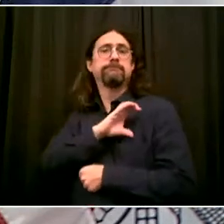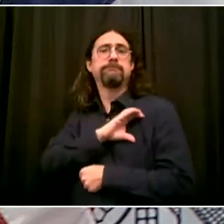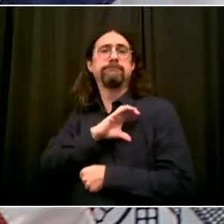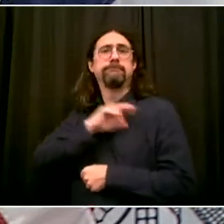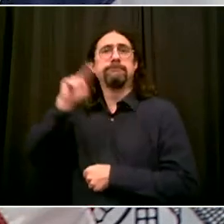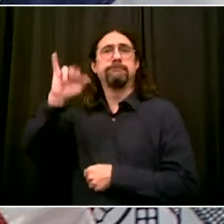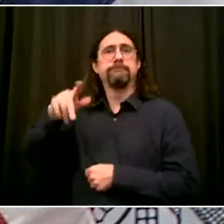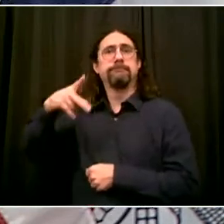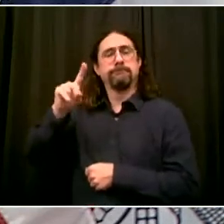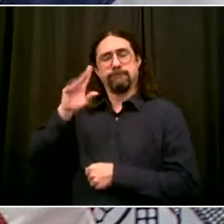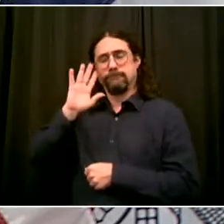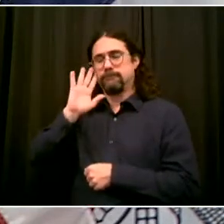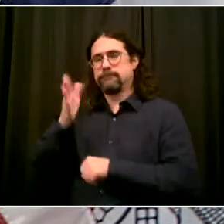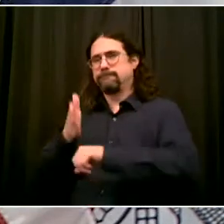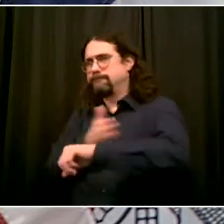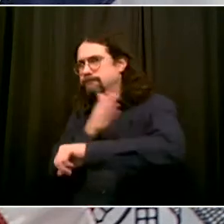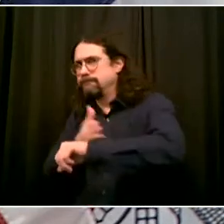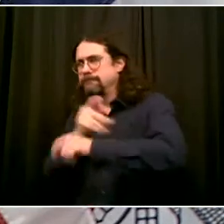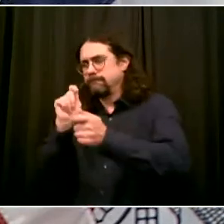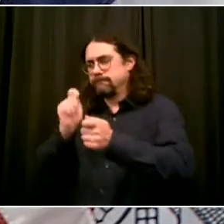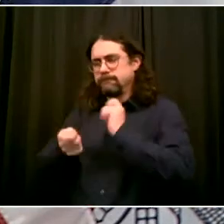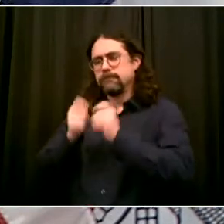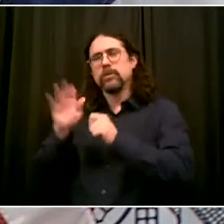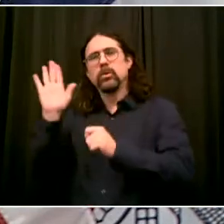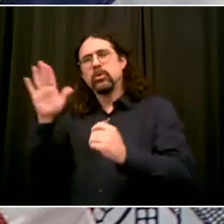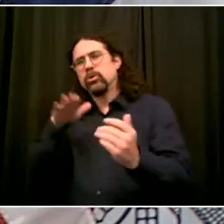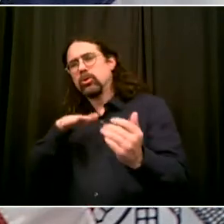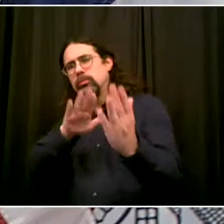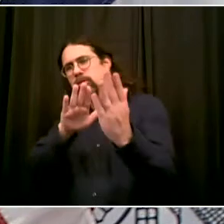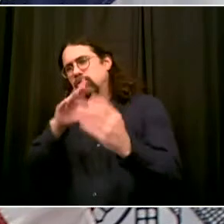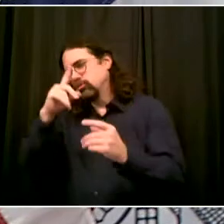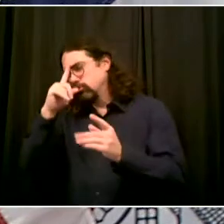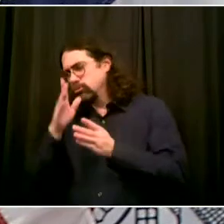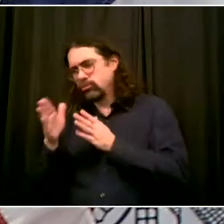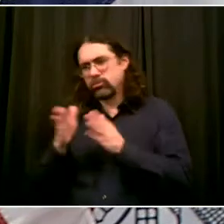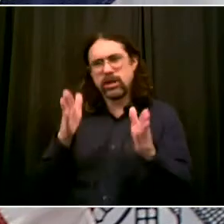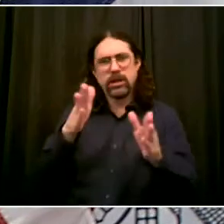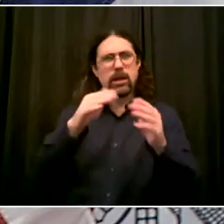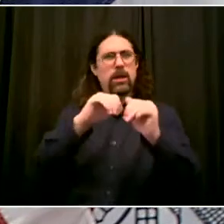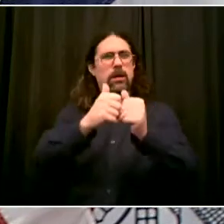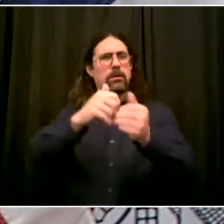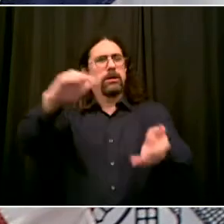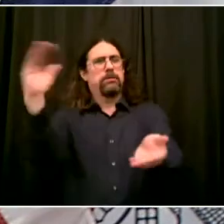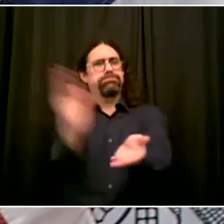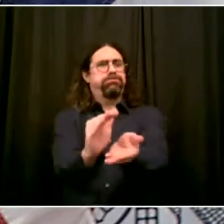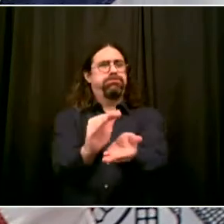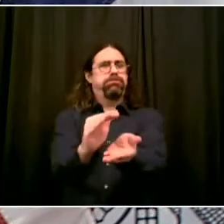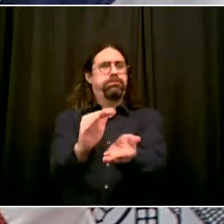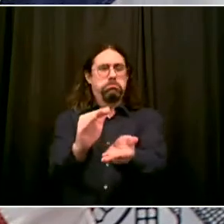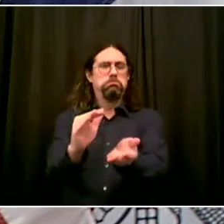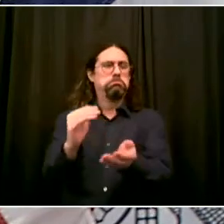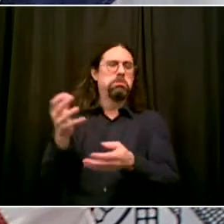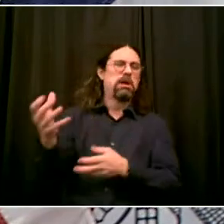WHERE THE NEED IS MOST AND AS WE RECOVER MORE AND MORE WE ARE GOING TOTO BBE ABLE TO FIGHT CRIME BACK DOWN. WE HAVE DONE IT FBEFBEORE WE WILL